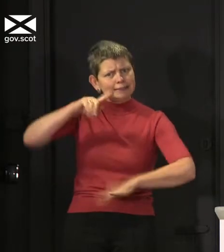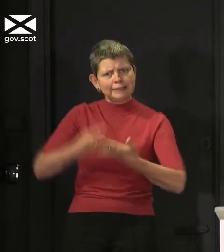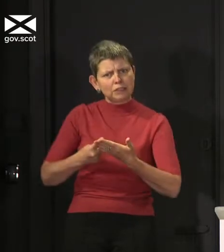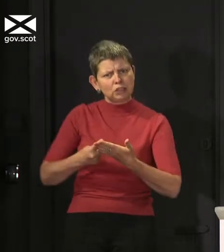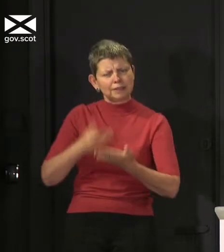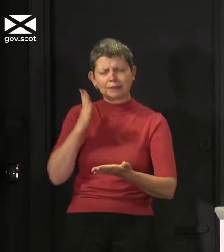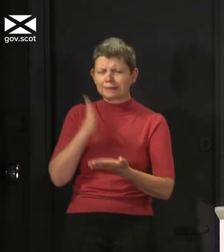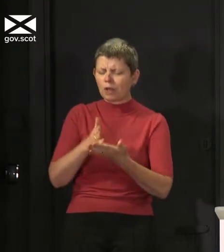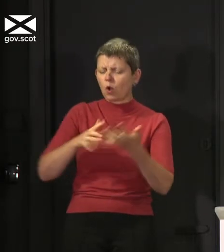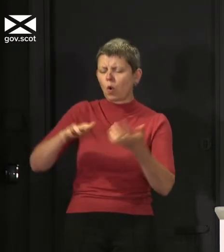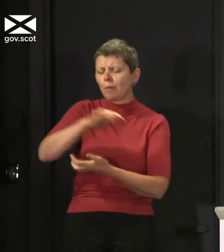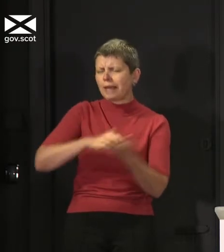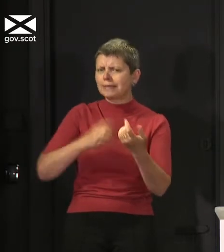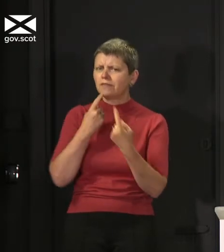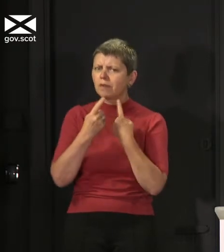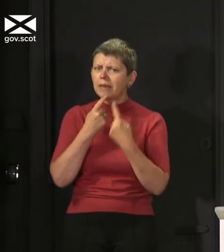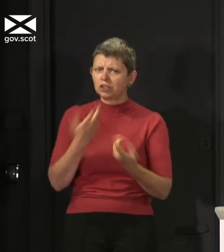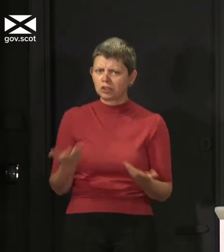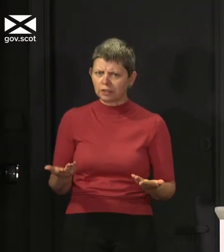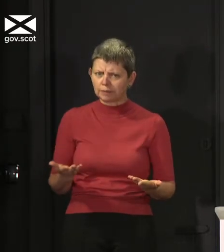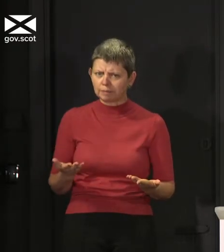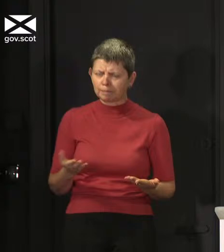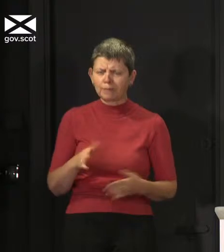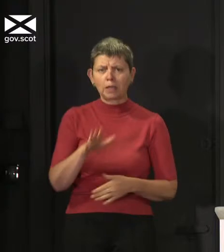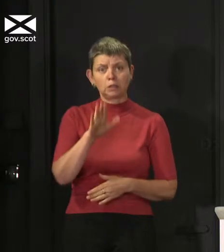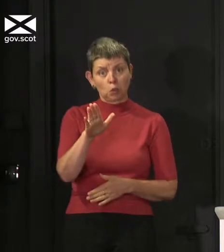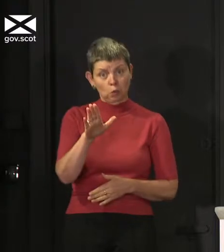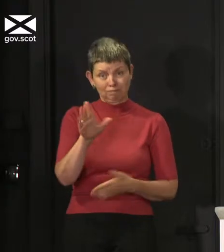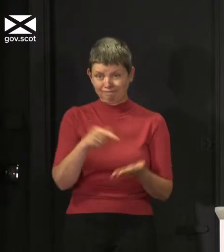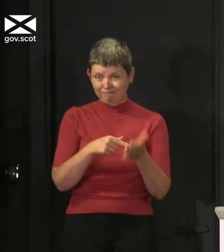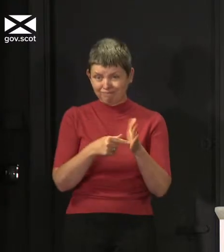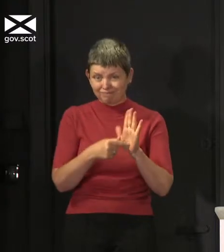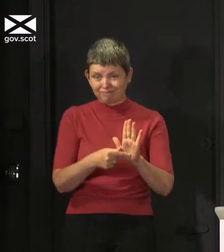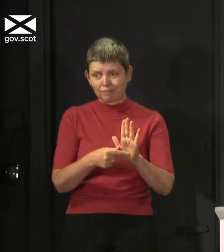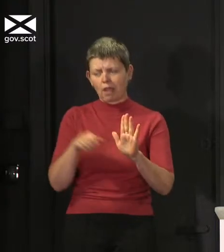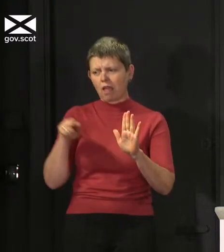And just to illustrate the point about the shifting sands of the UK government's position,